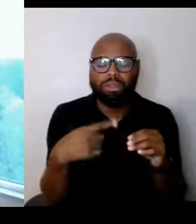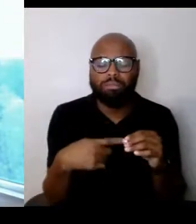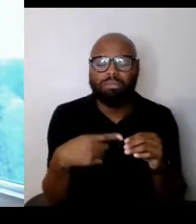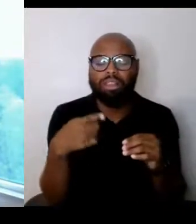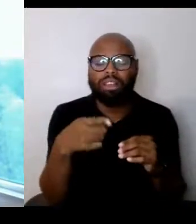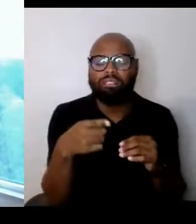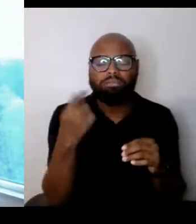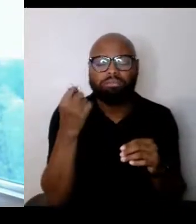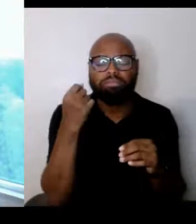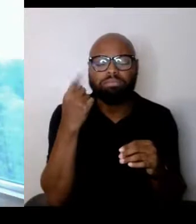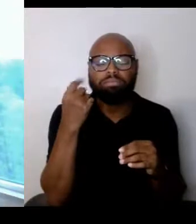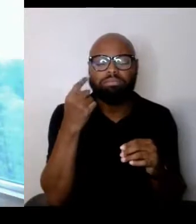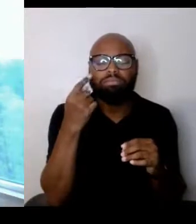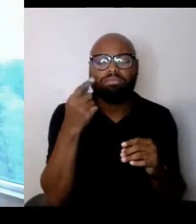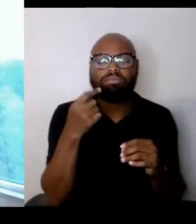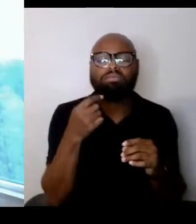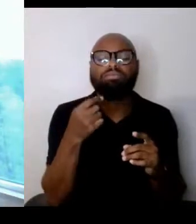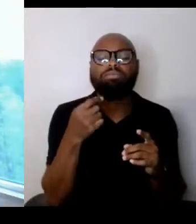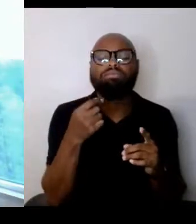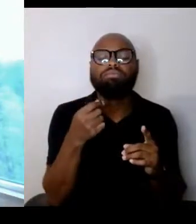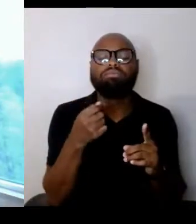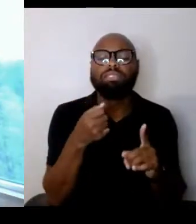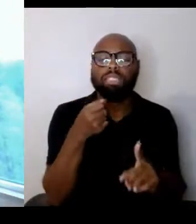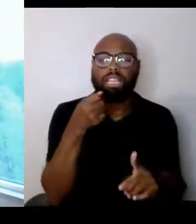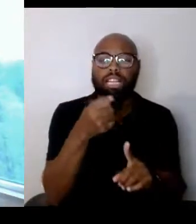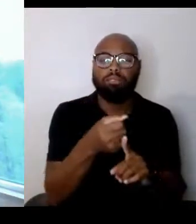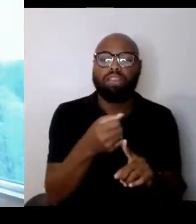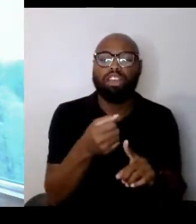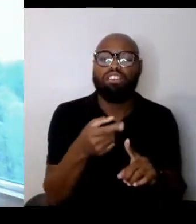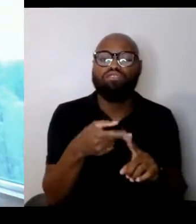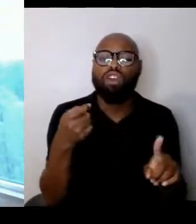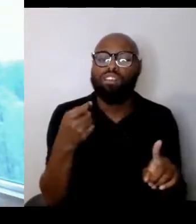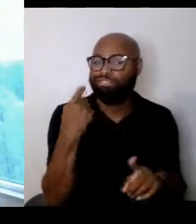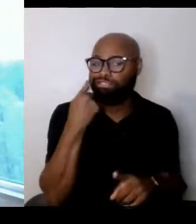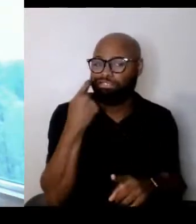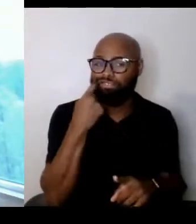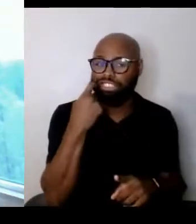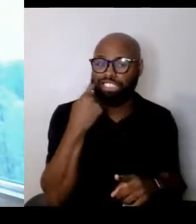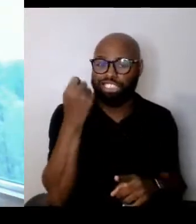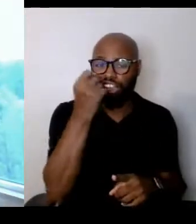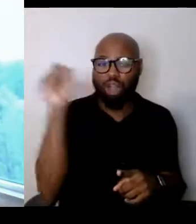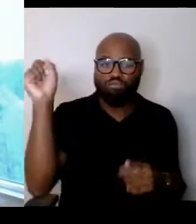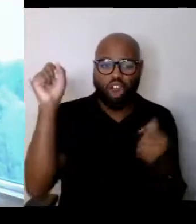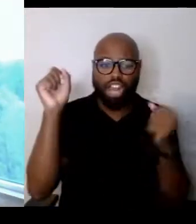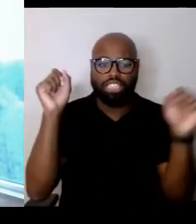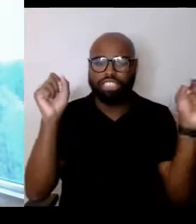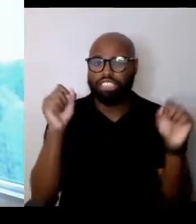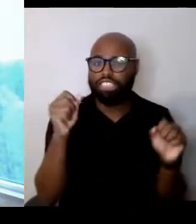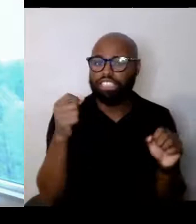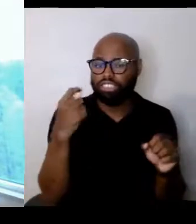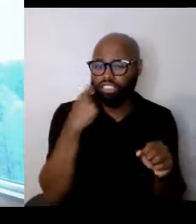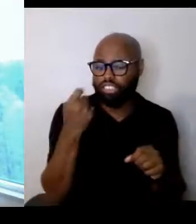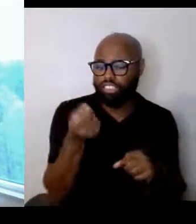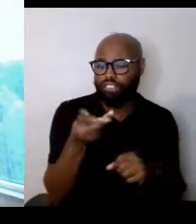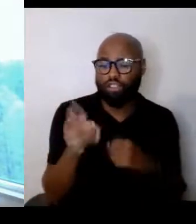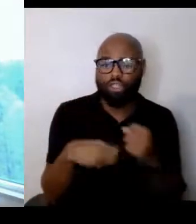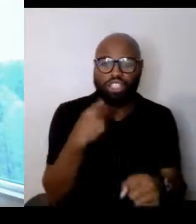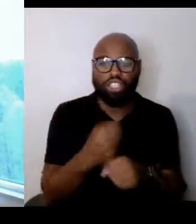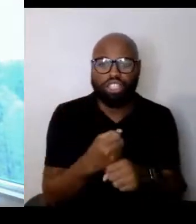of the uprisings over the last couple of years that also had in the immigrant rights movement